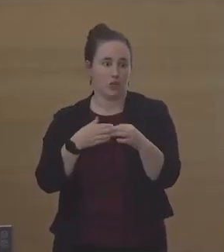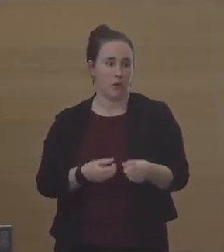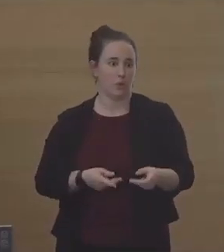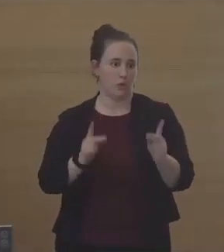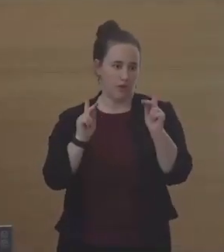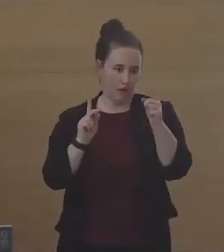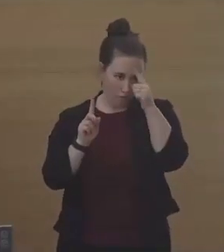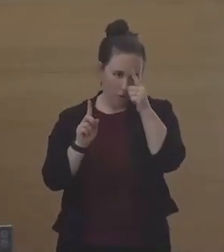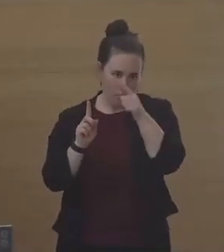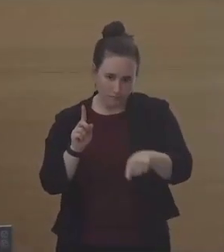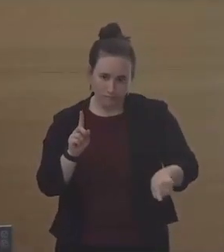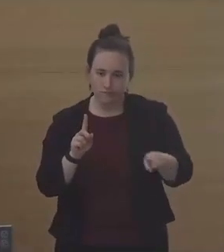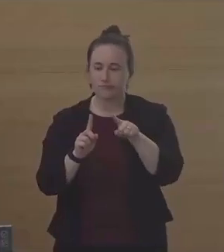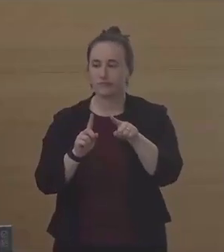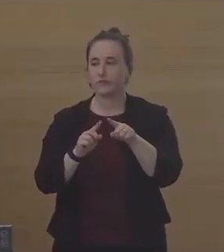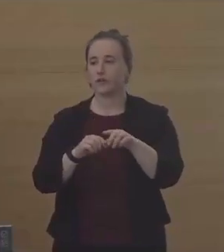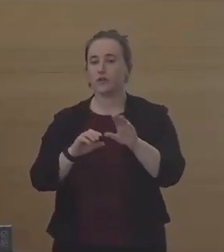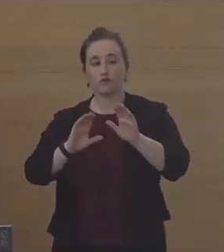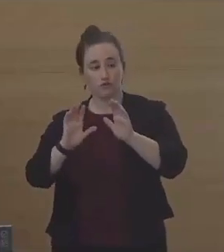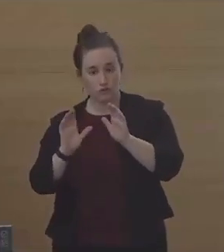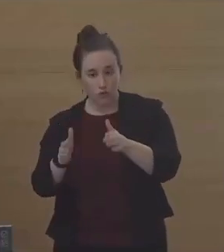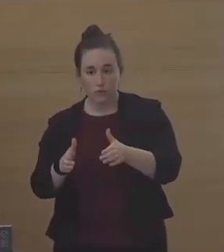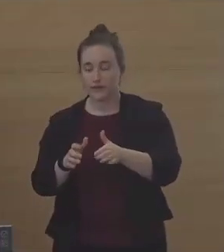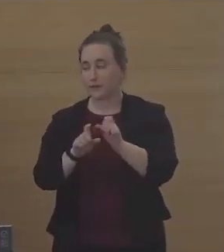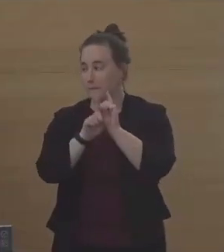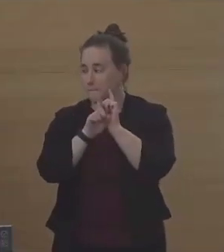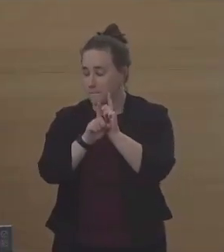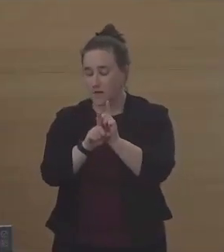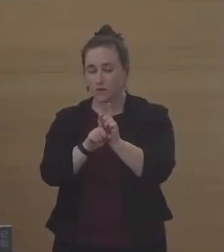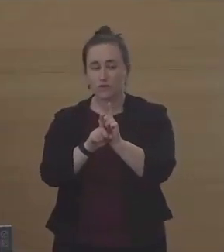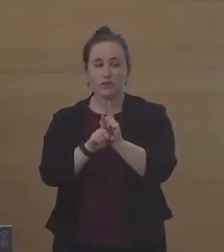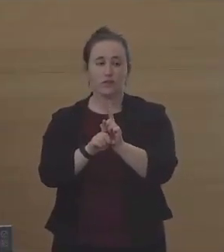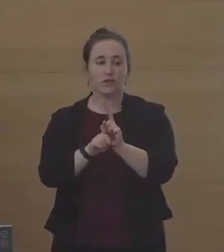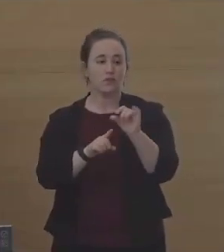group mentoring, and martial arts